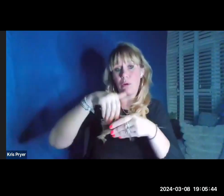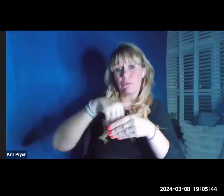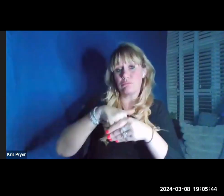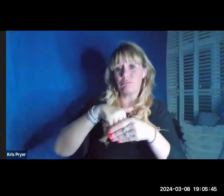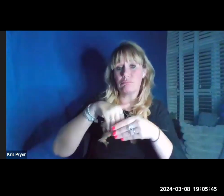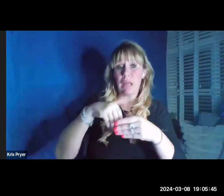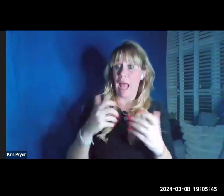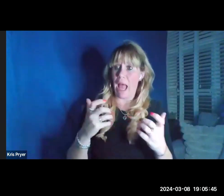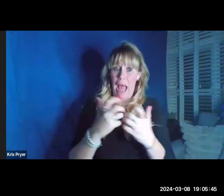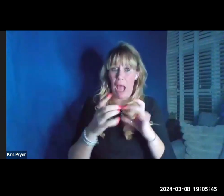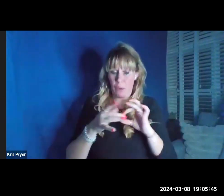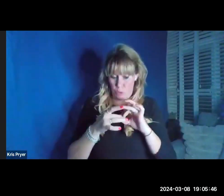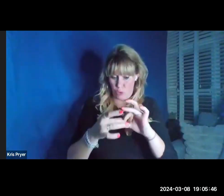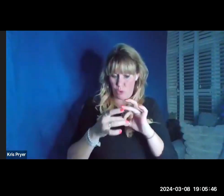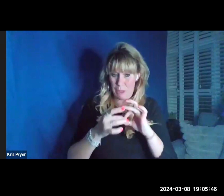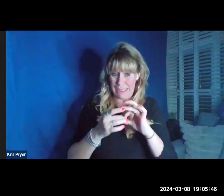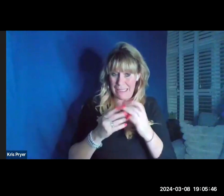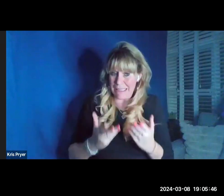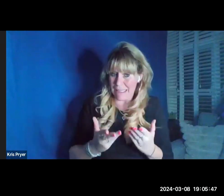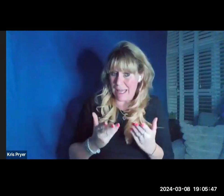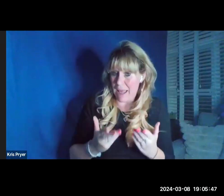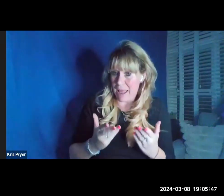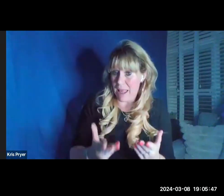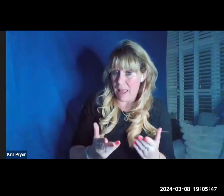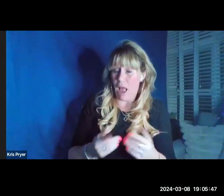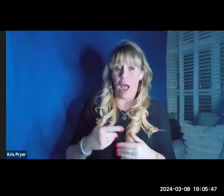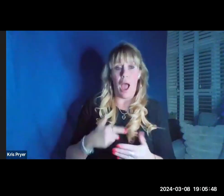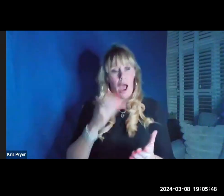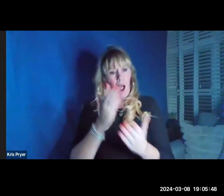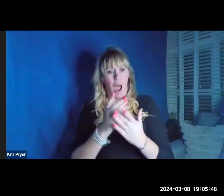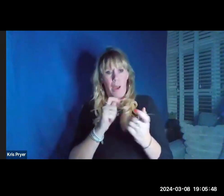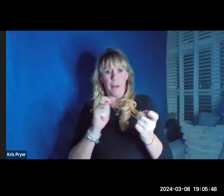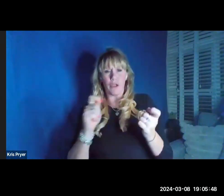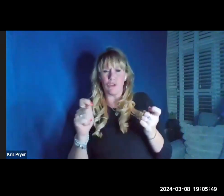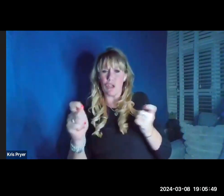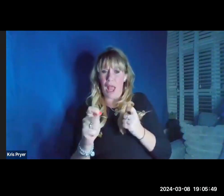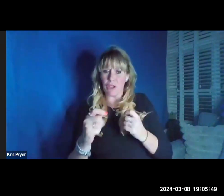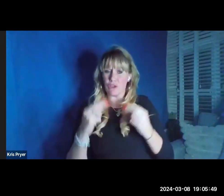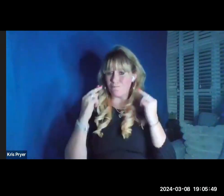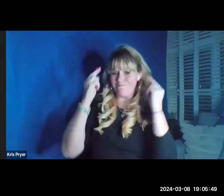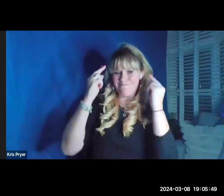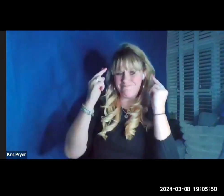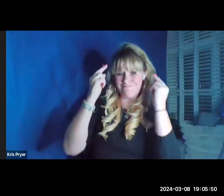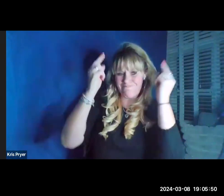how can we change it our way?